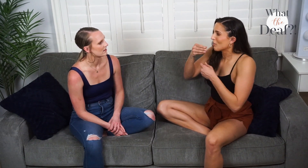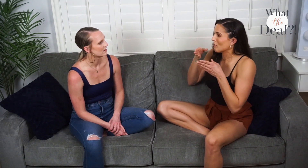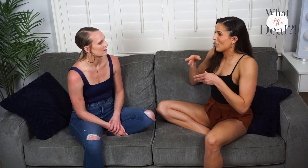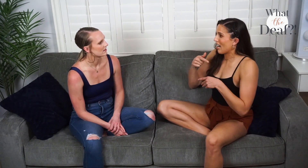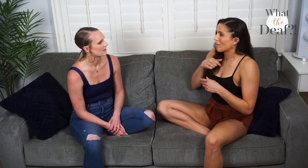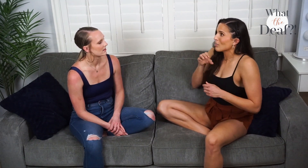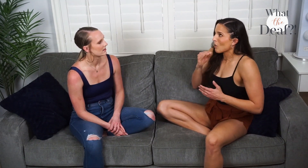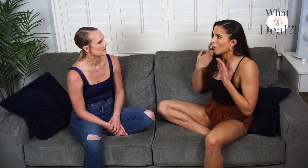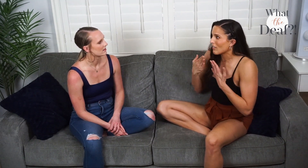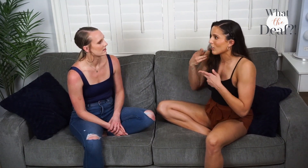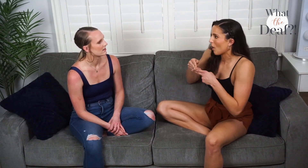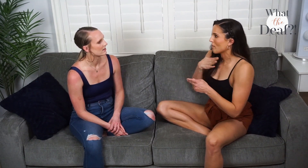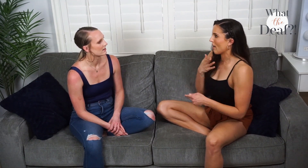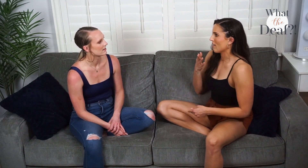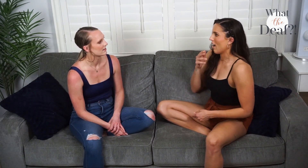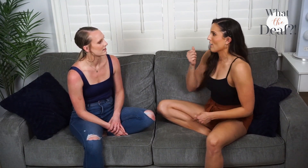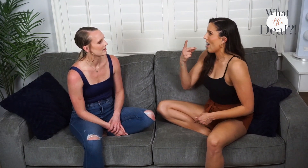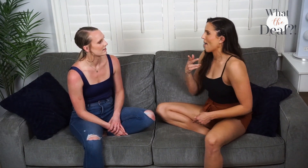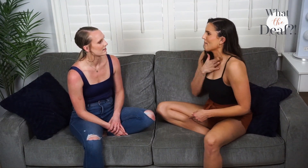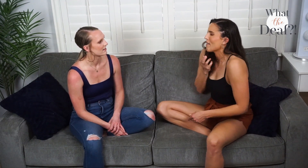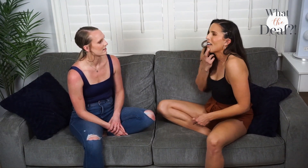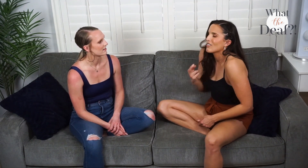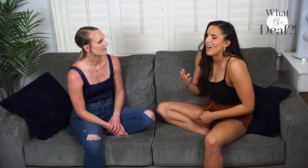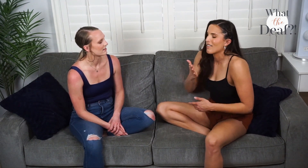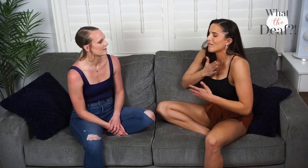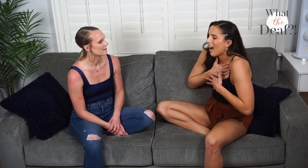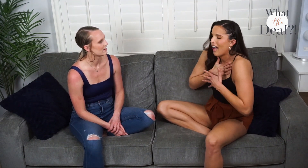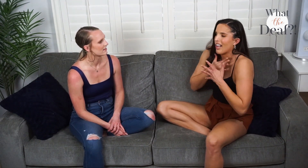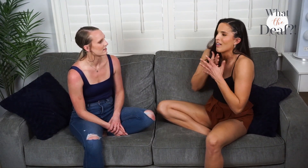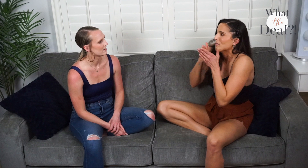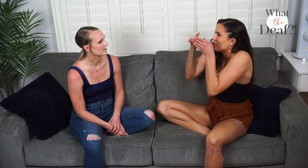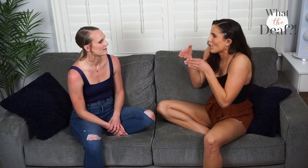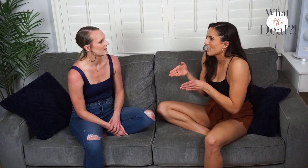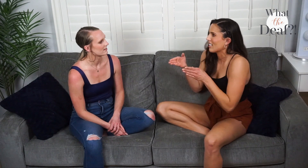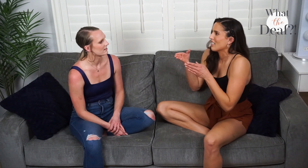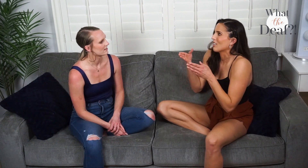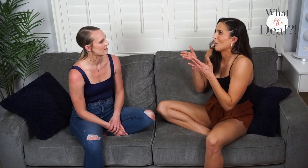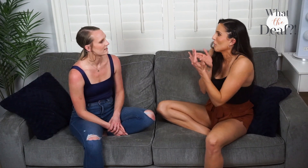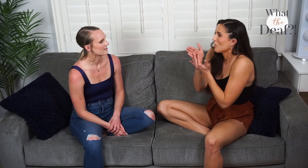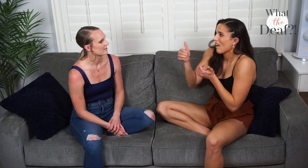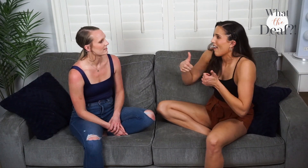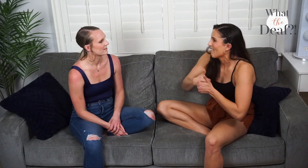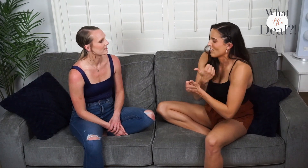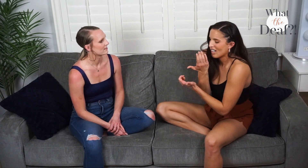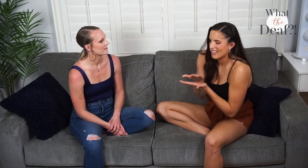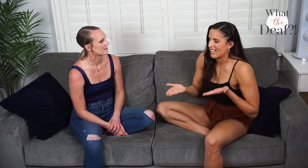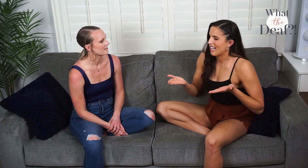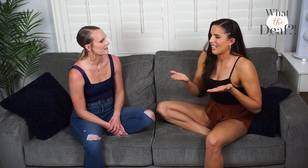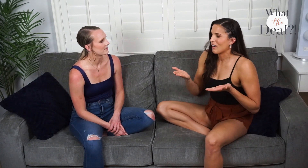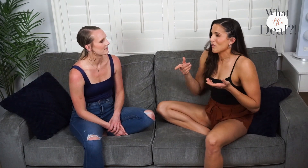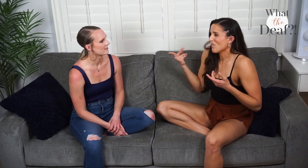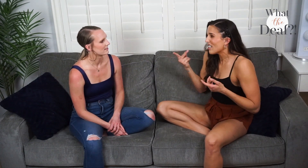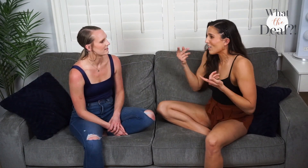You are such a beautiful person and I'm so grateful to call you my other half, my best friend, my person through everything.